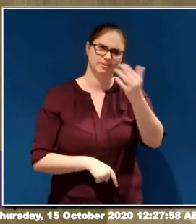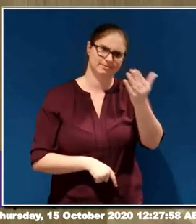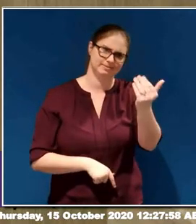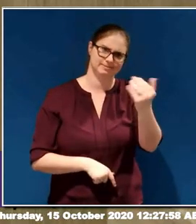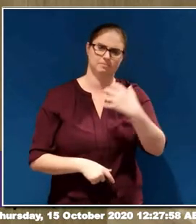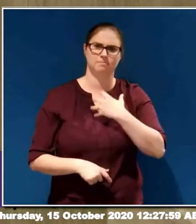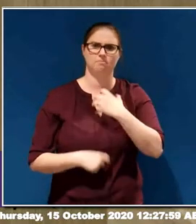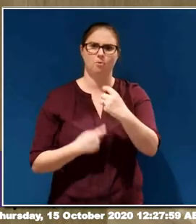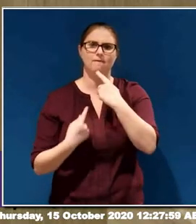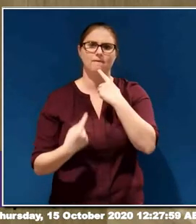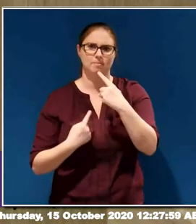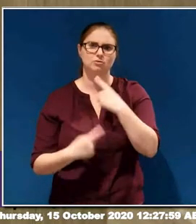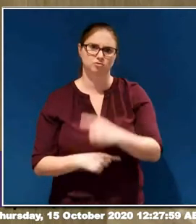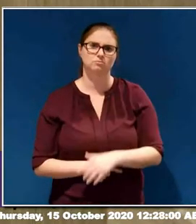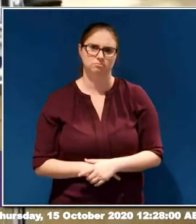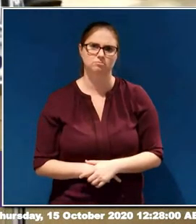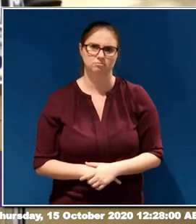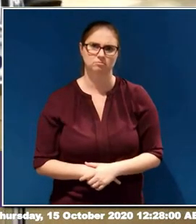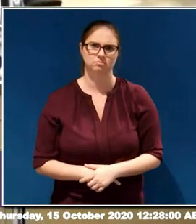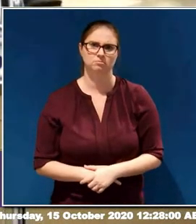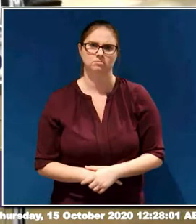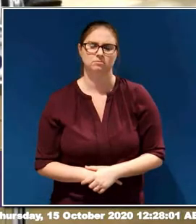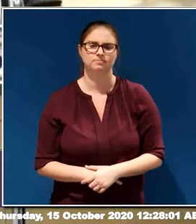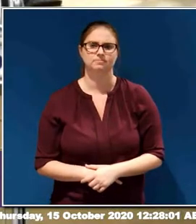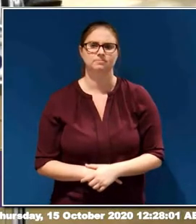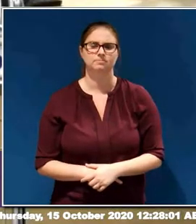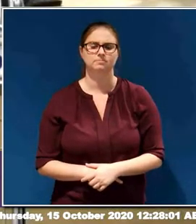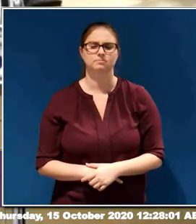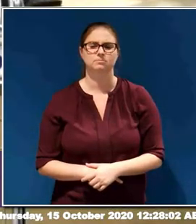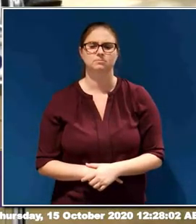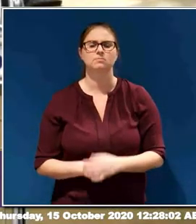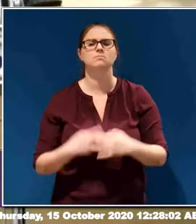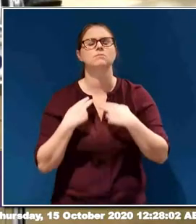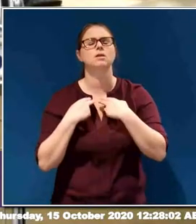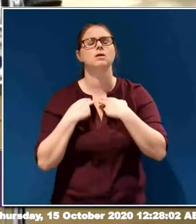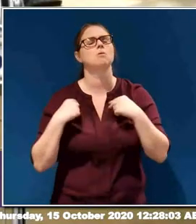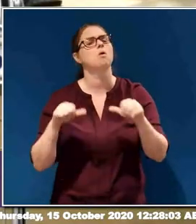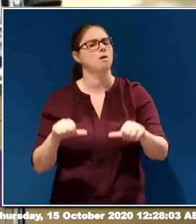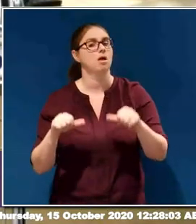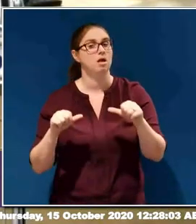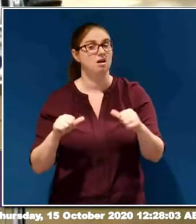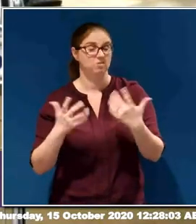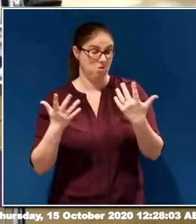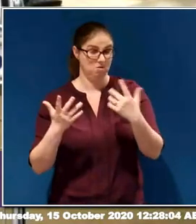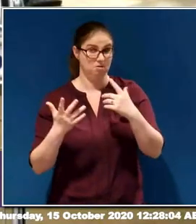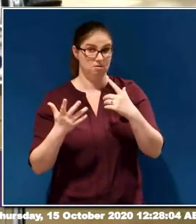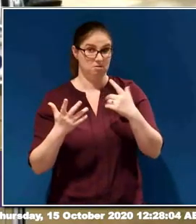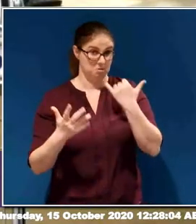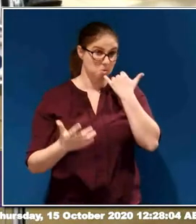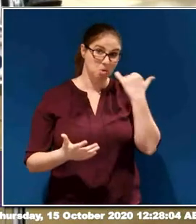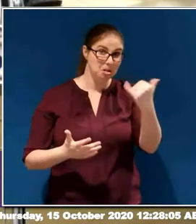And what if the school doesn't bring itself to bring that information to you?